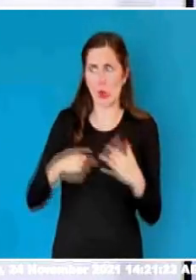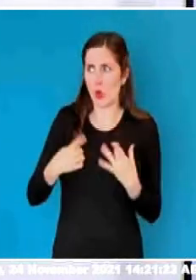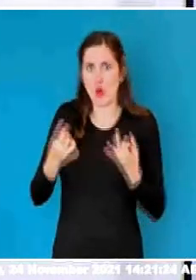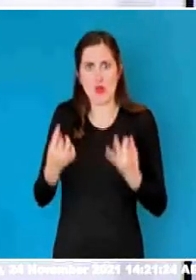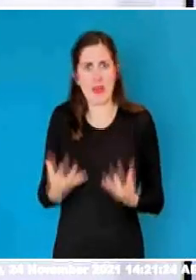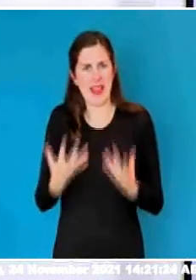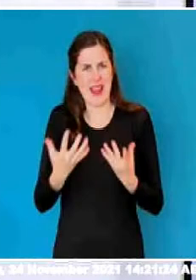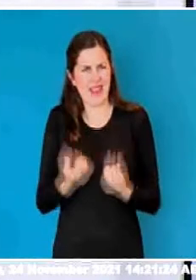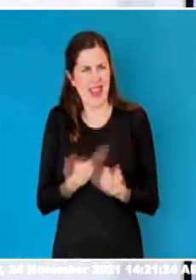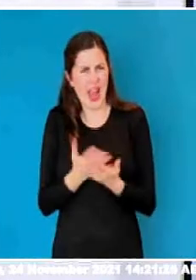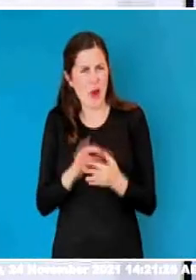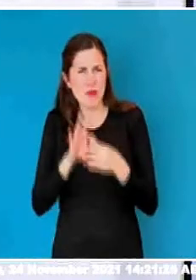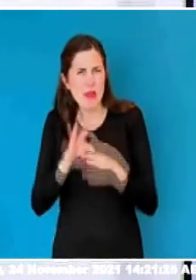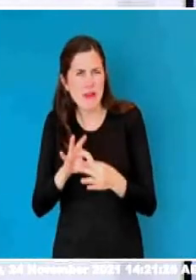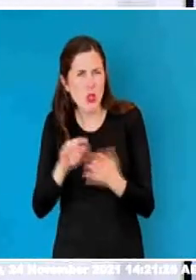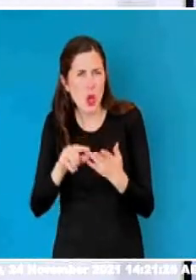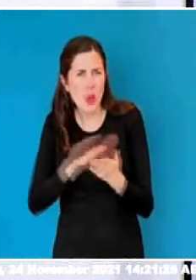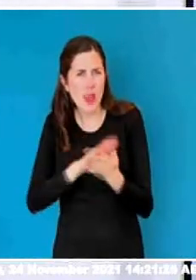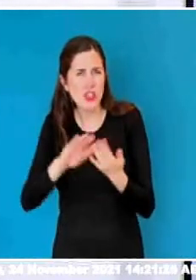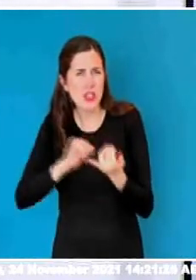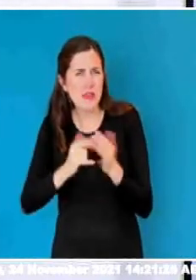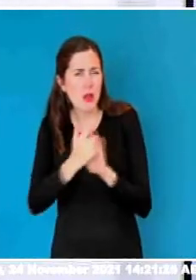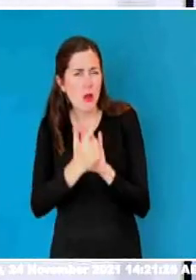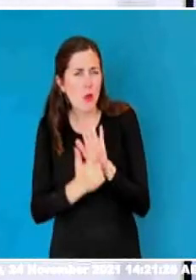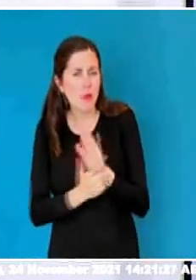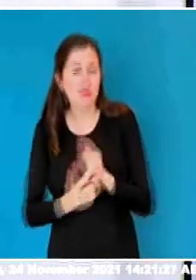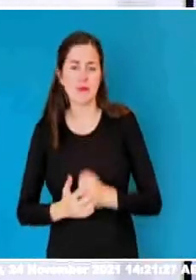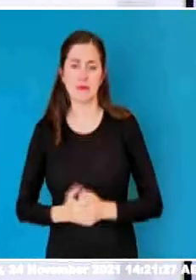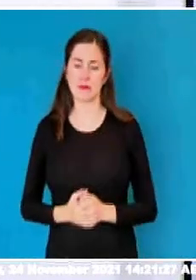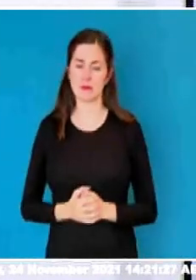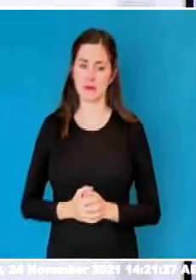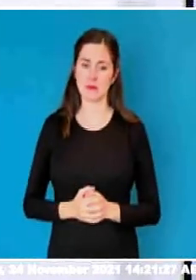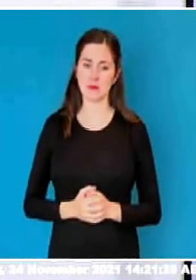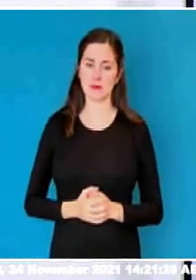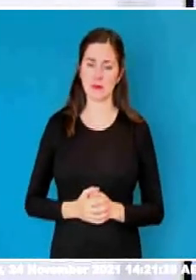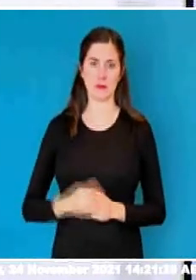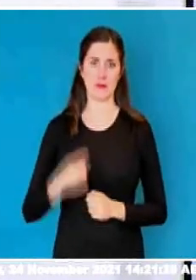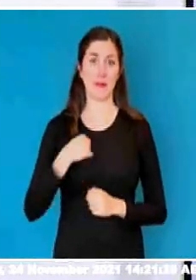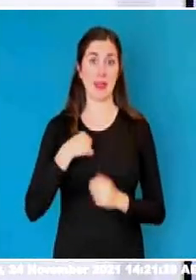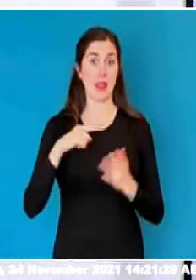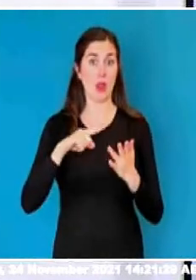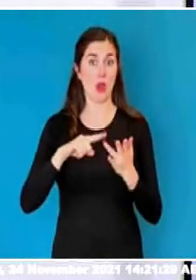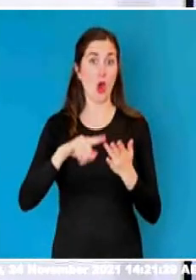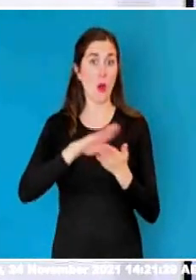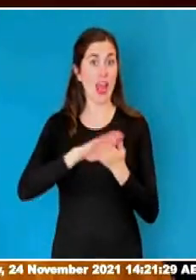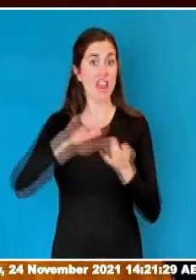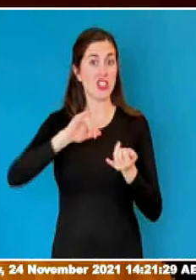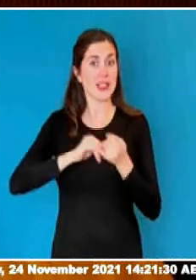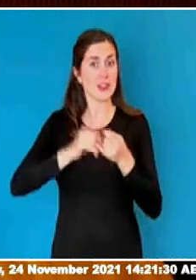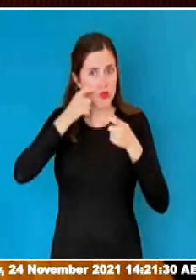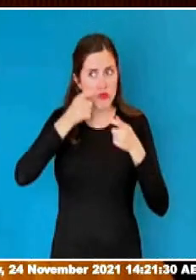So as the occupational health and safety regulator, we look at the work